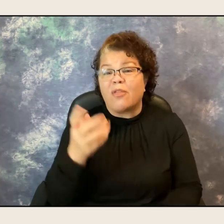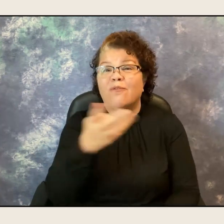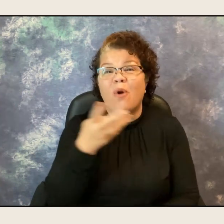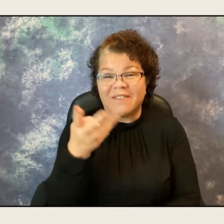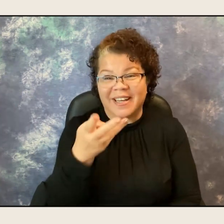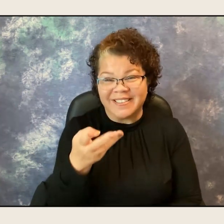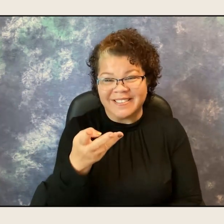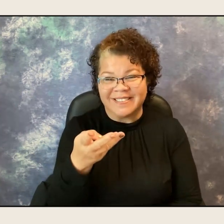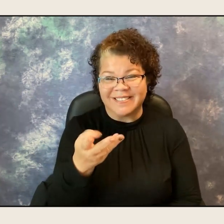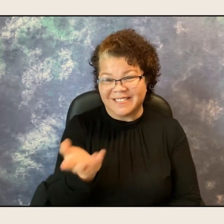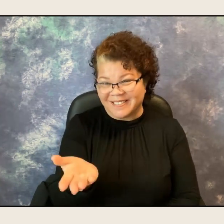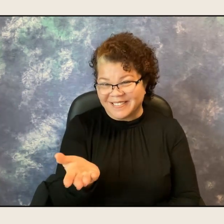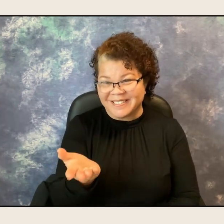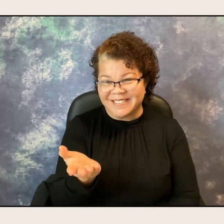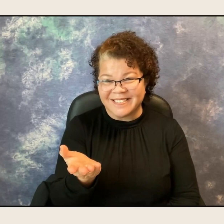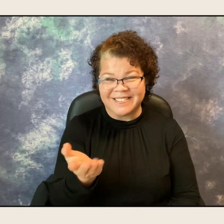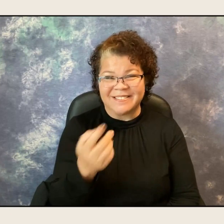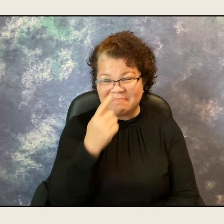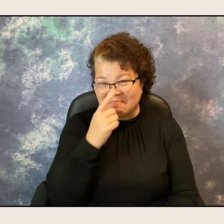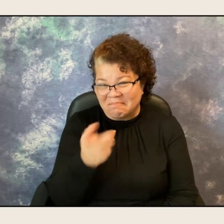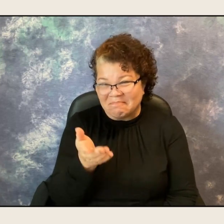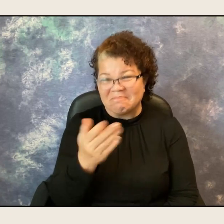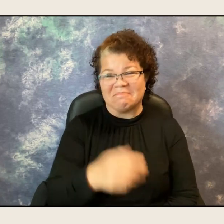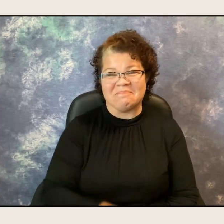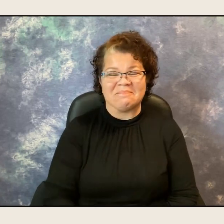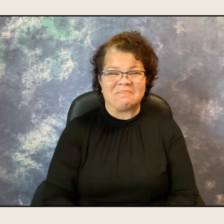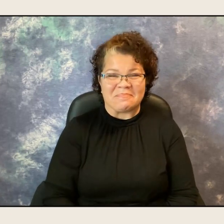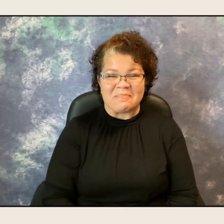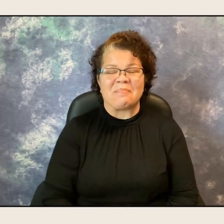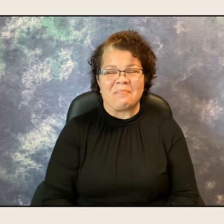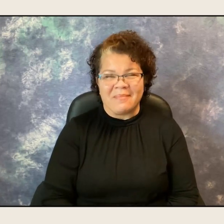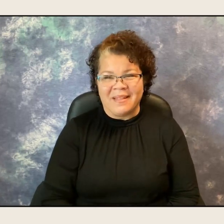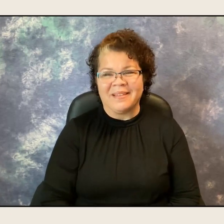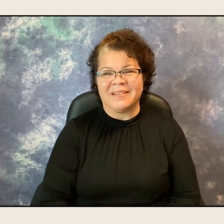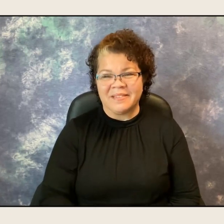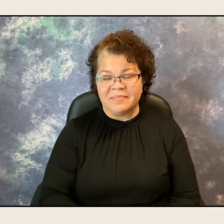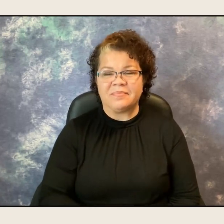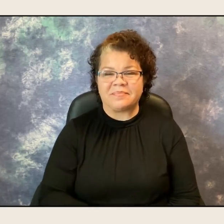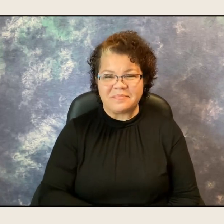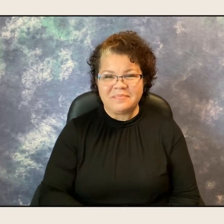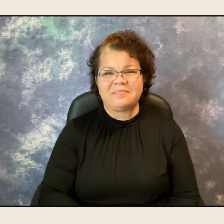No one will say. Don't tell anybody. No one will know.